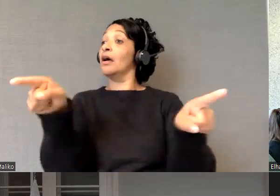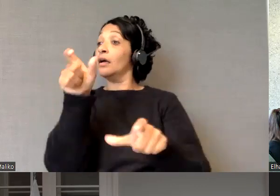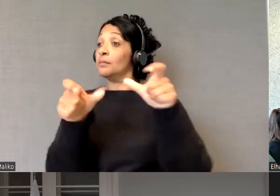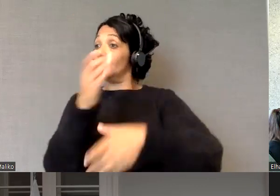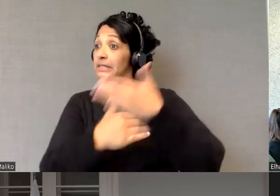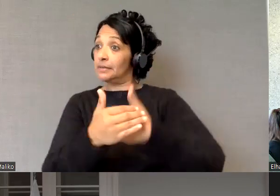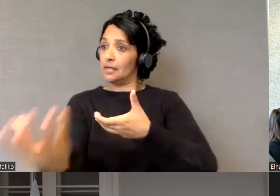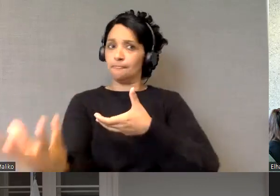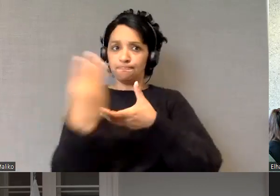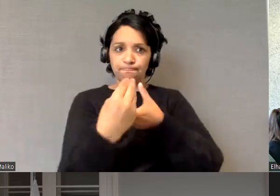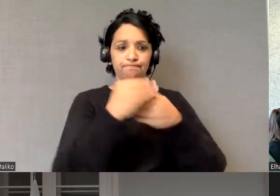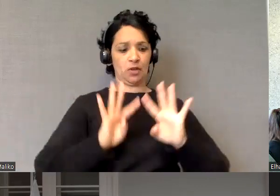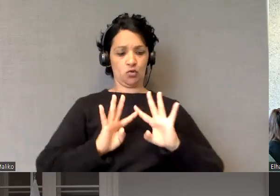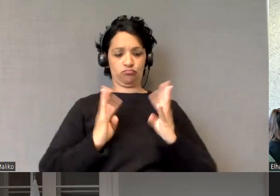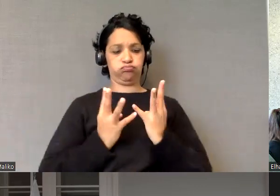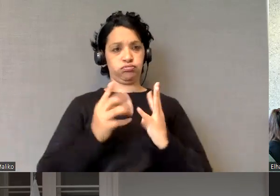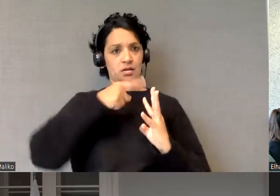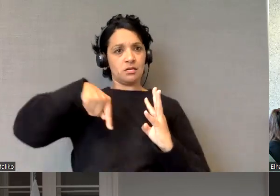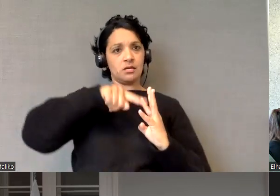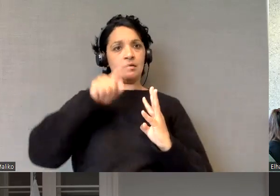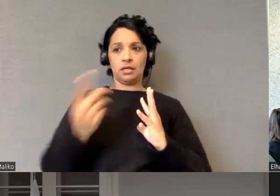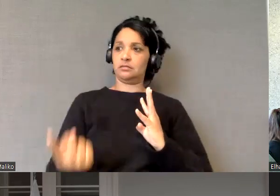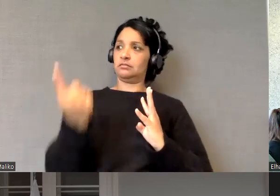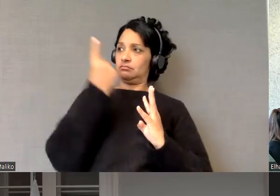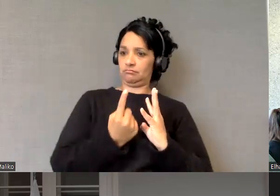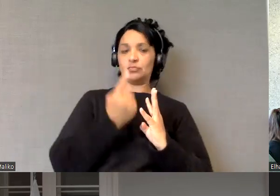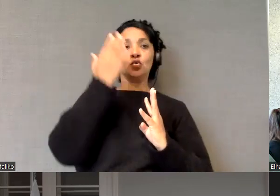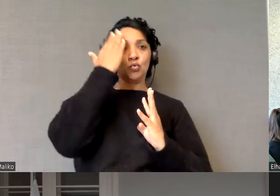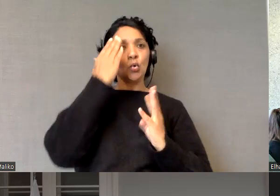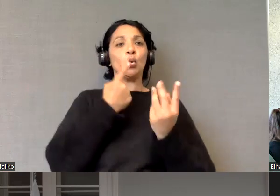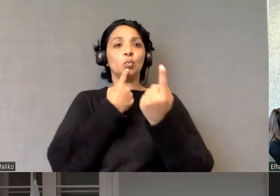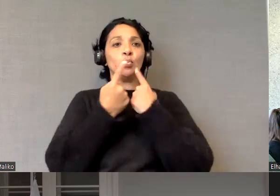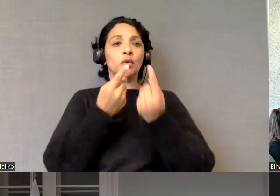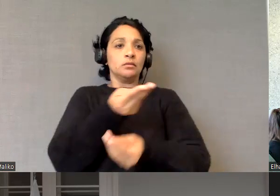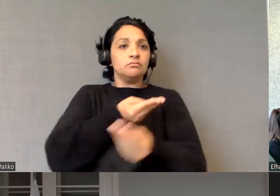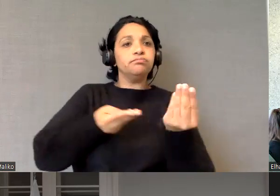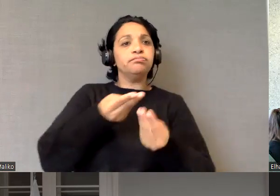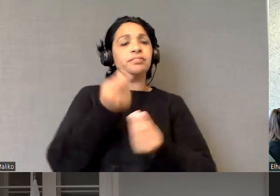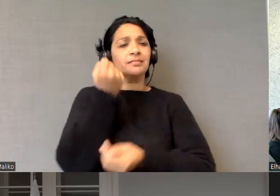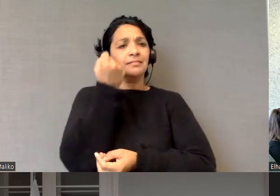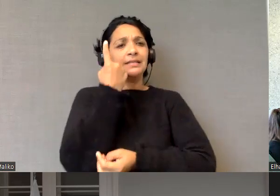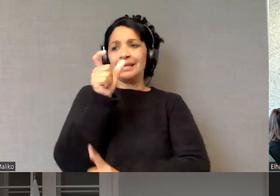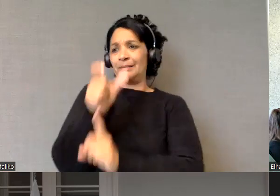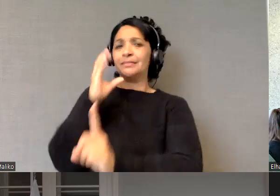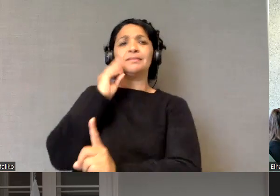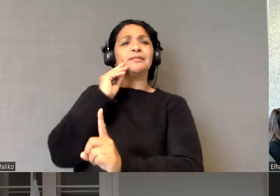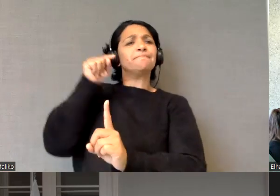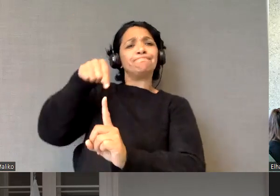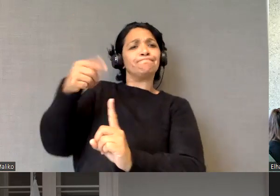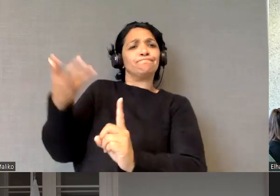committees to ensure dialogue occurs as to the specific lived experience in the persons with disabilities.